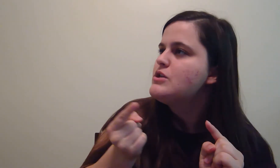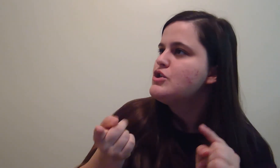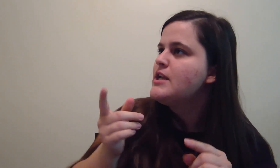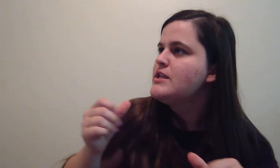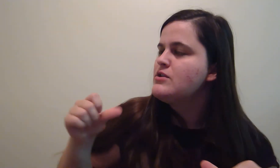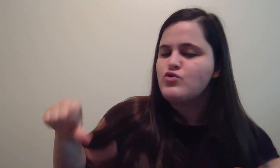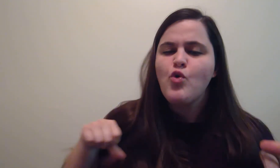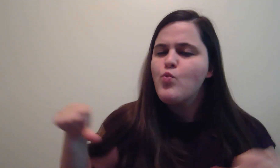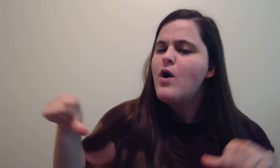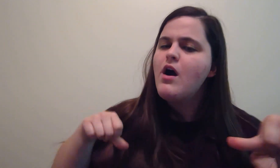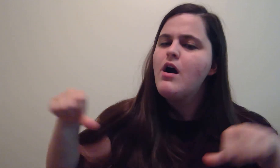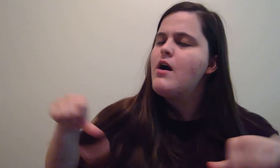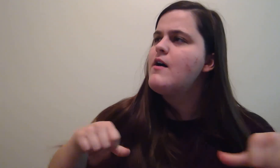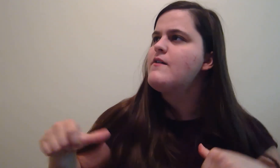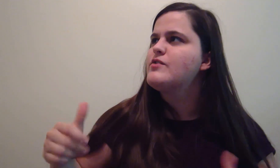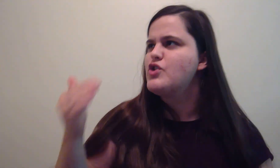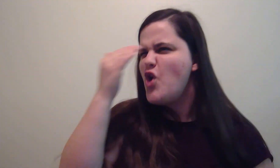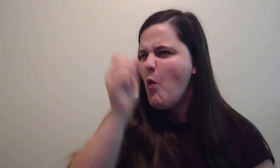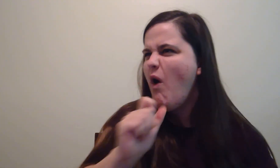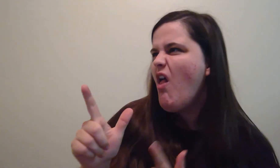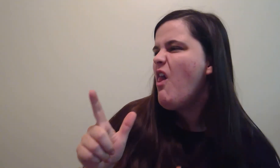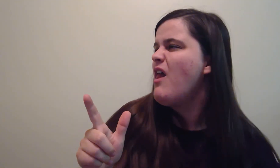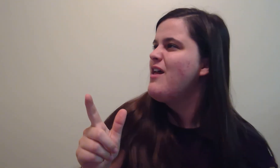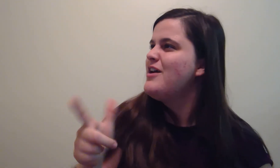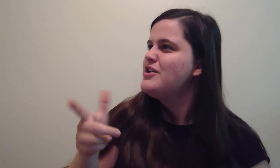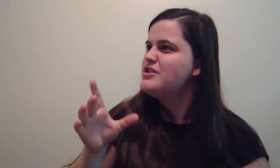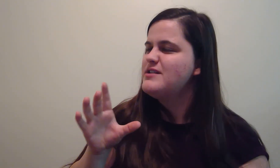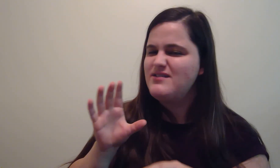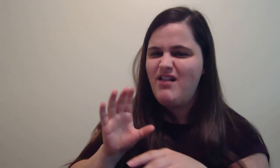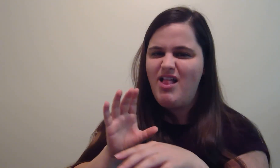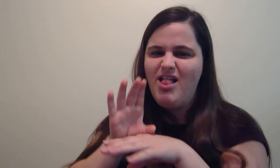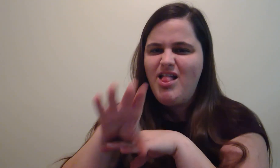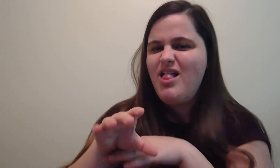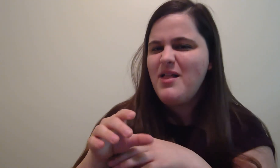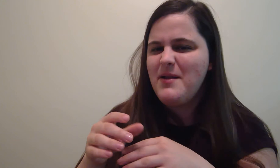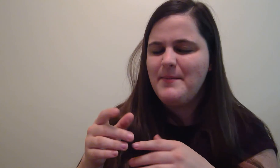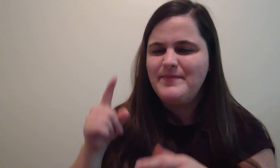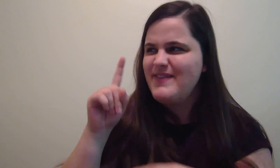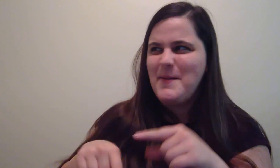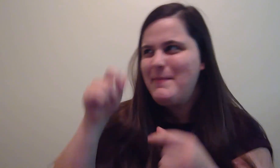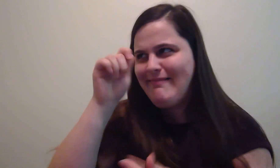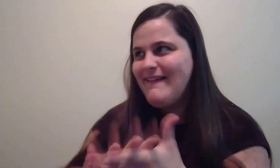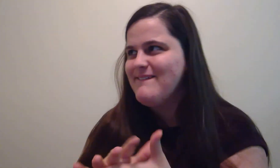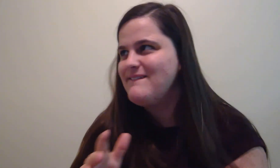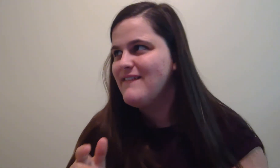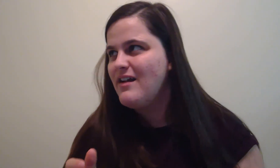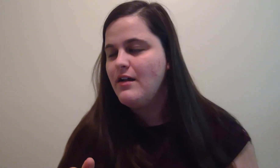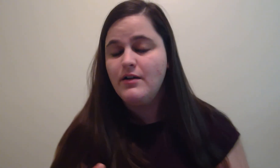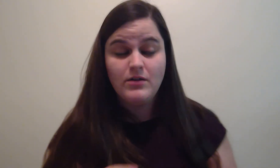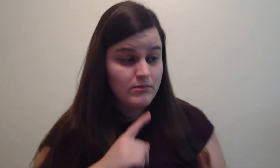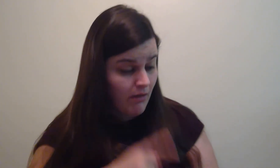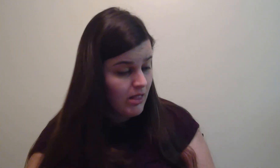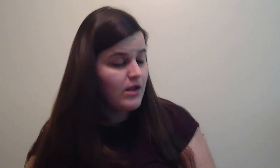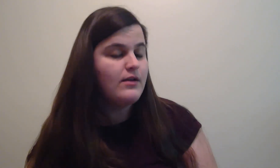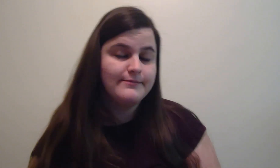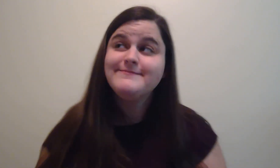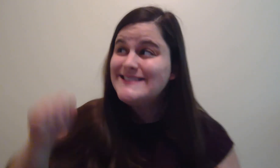She's a show-off, she's a know-it-all, and she is pushy beyond belief!" "Is that so.”